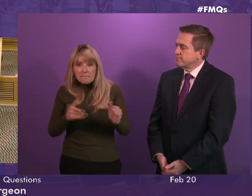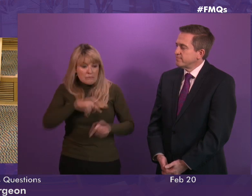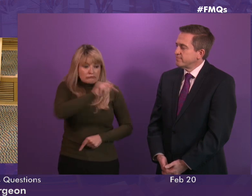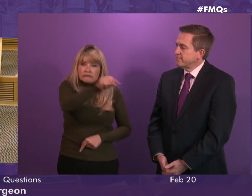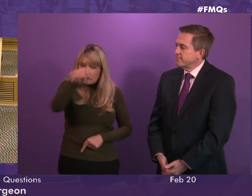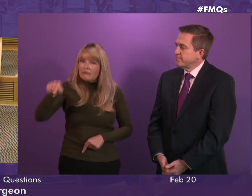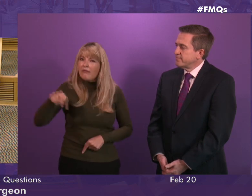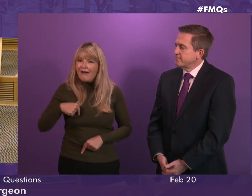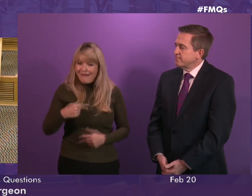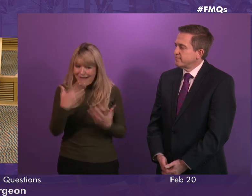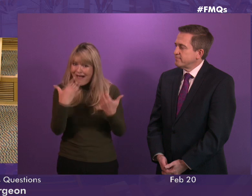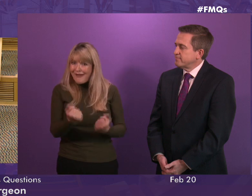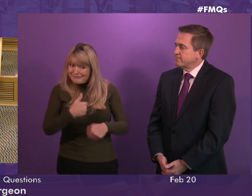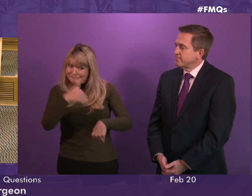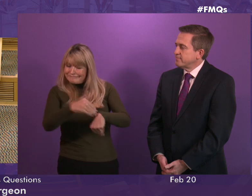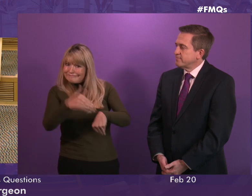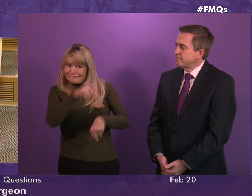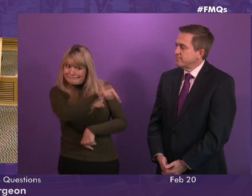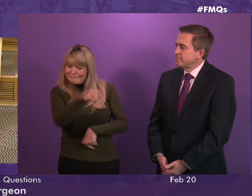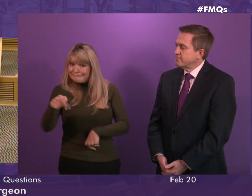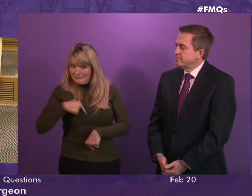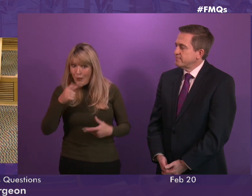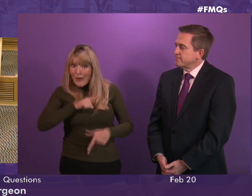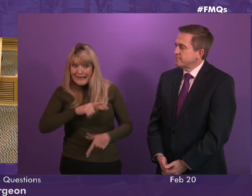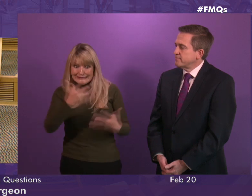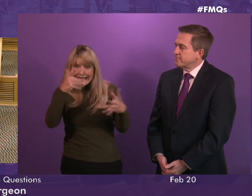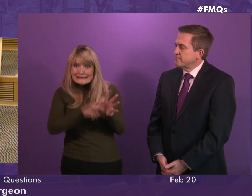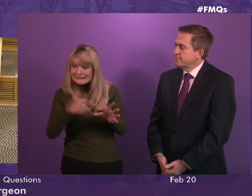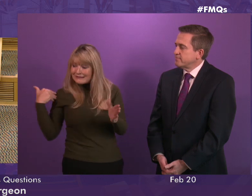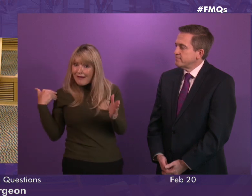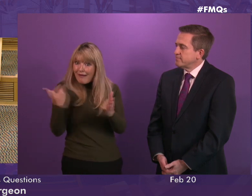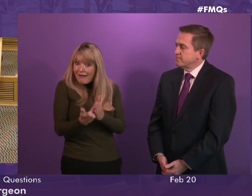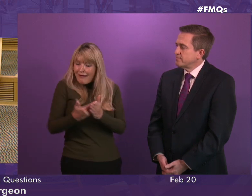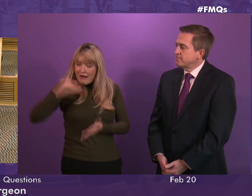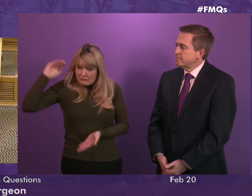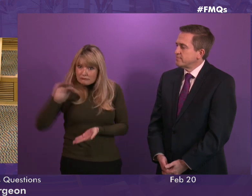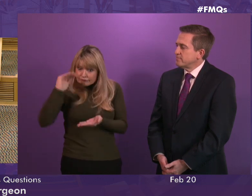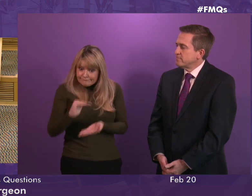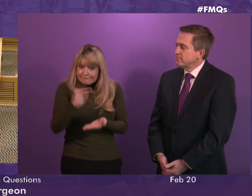is still being felt from a decade of Tory austerity and we will continue to work to